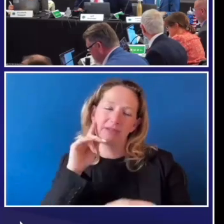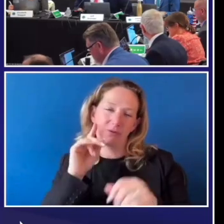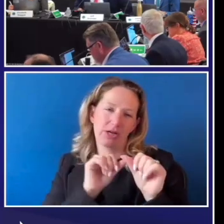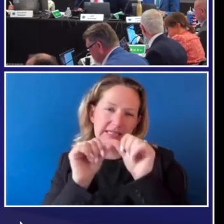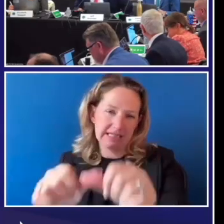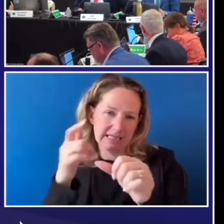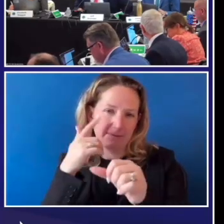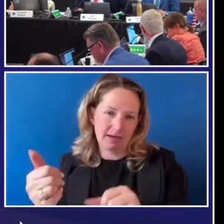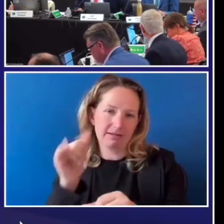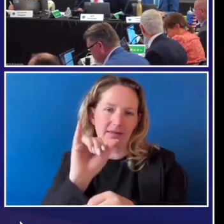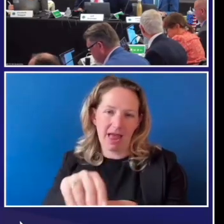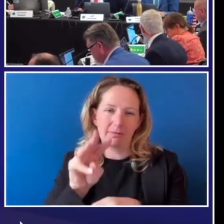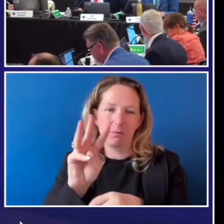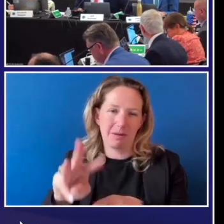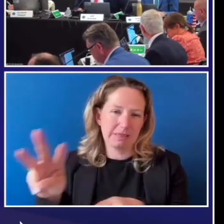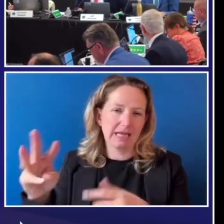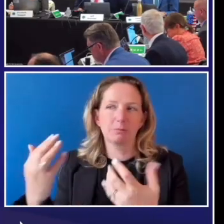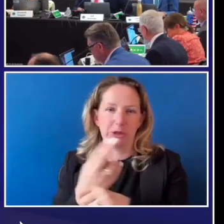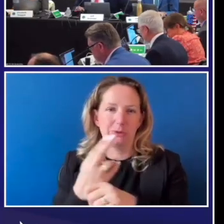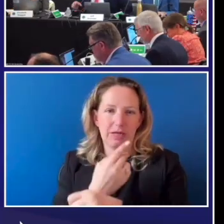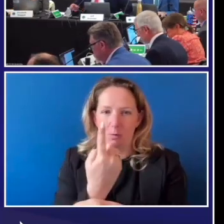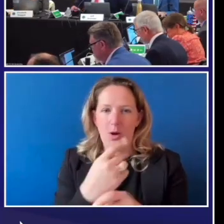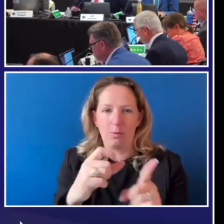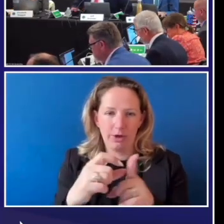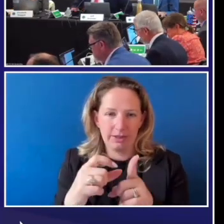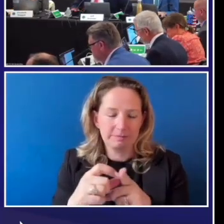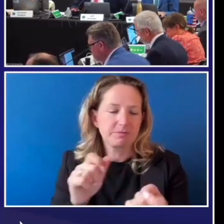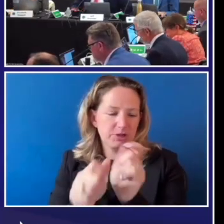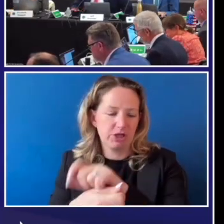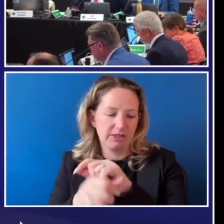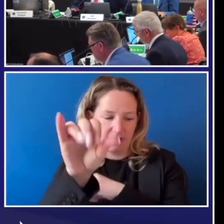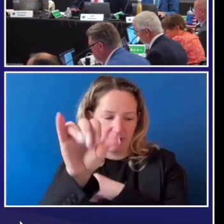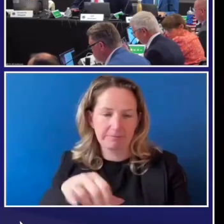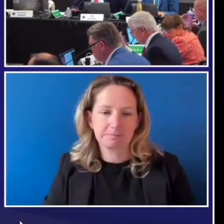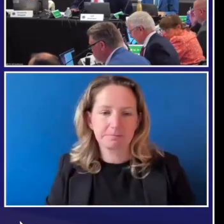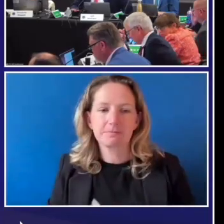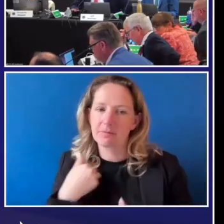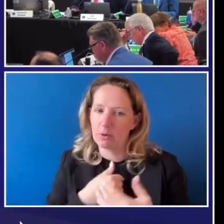as one where I think that just got, um, you know, we're here. We're fixing it.